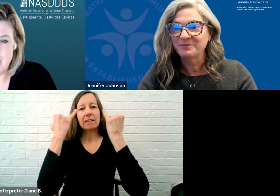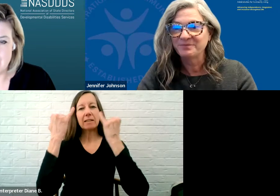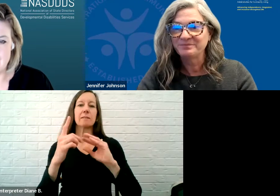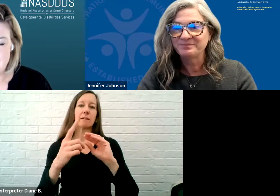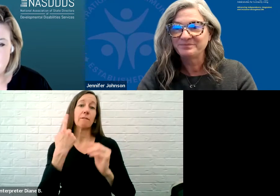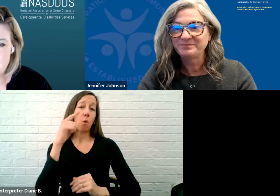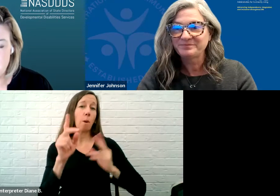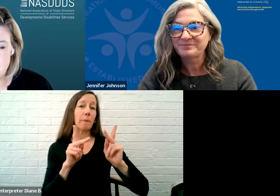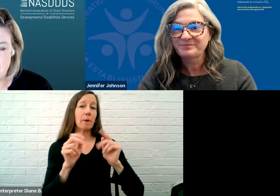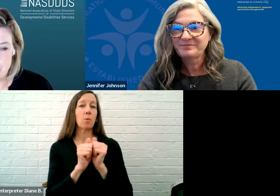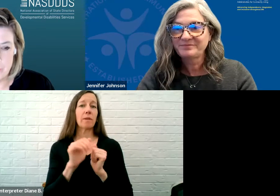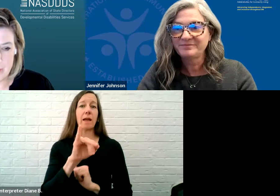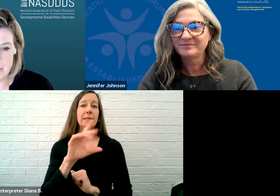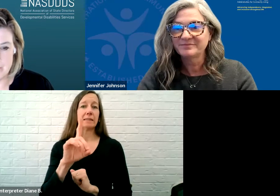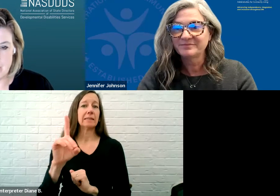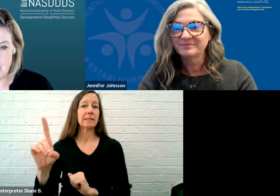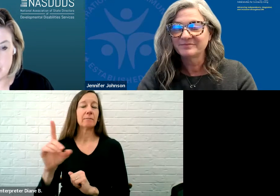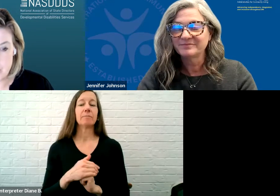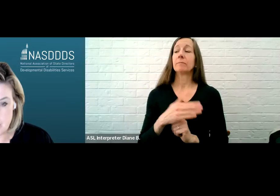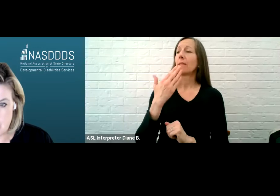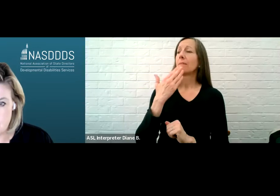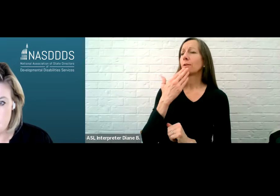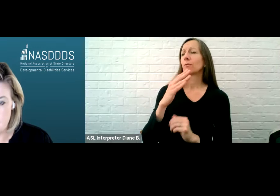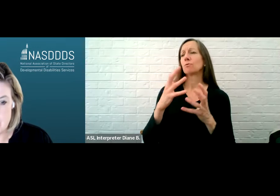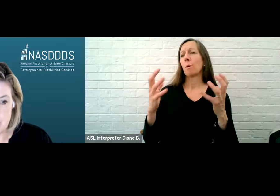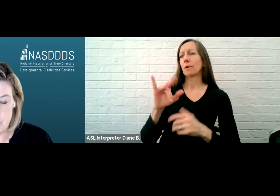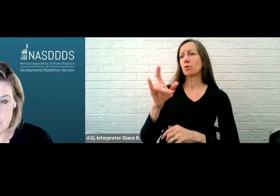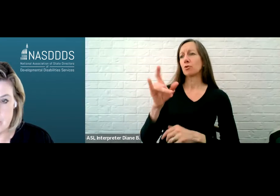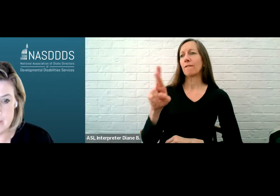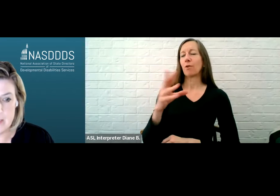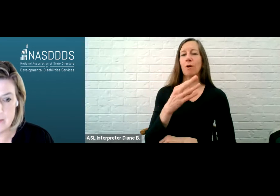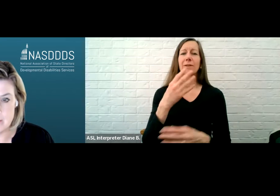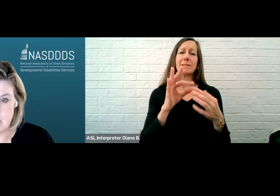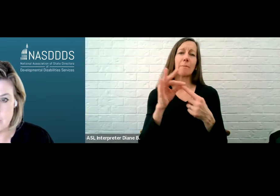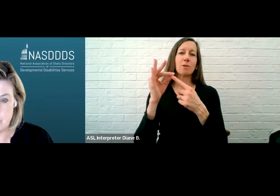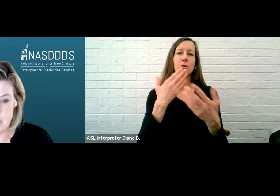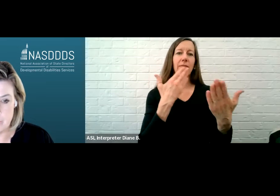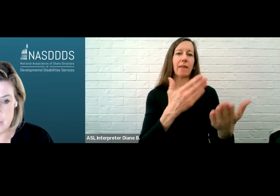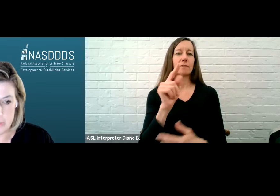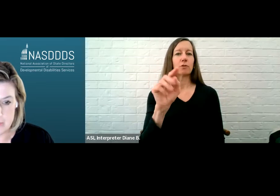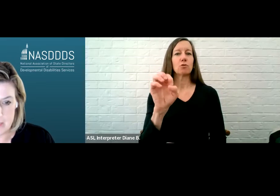Thank you so much, Jennifer and special thanks to Teresa for really setting the stage for the conversation today.